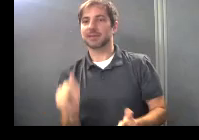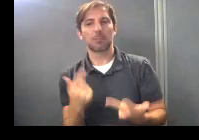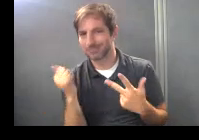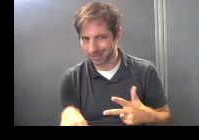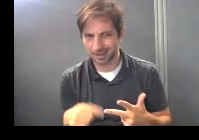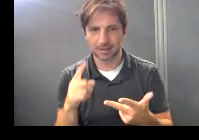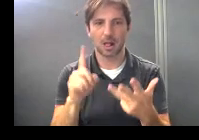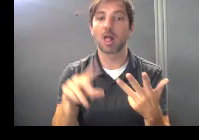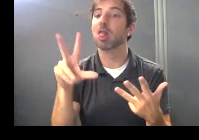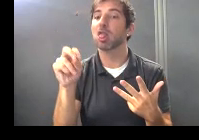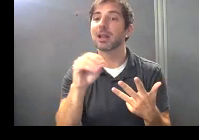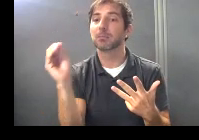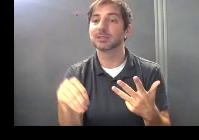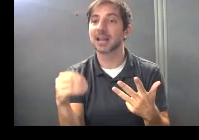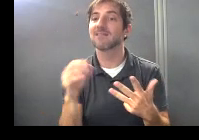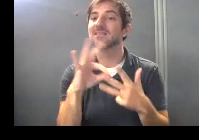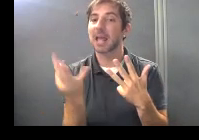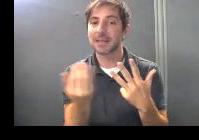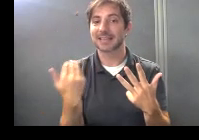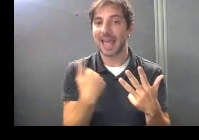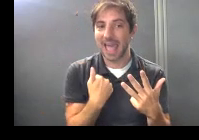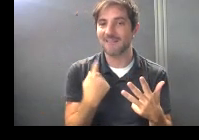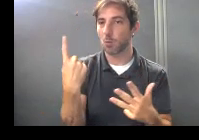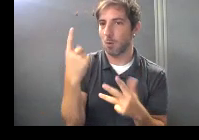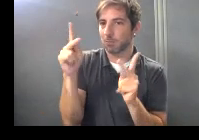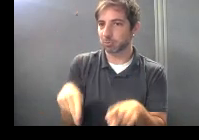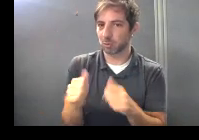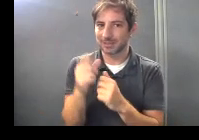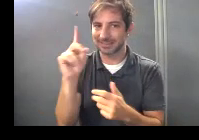AND A GROWING OLDER POPULATION. YOU WILL MAY HERE 12 POINT 9%.